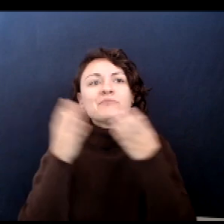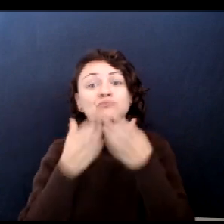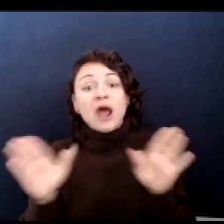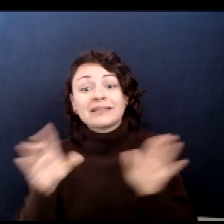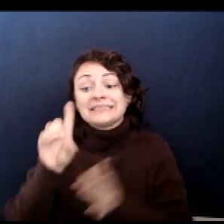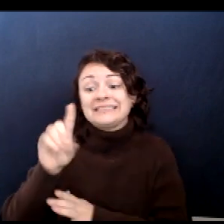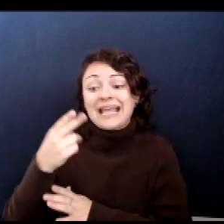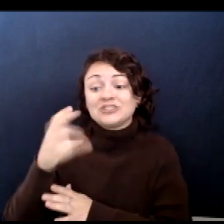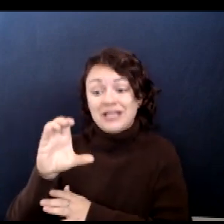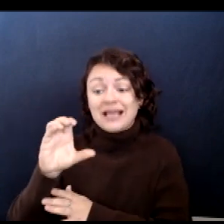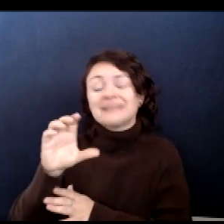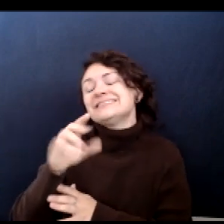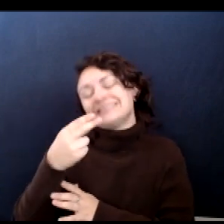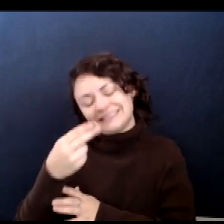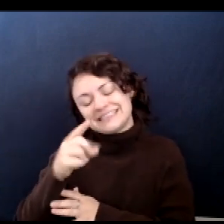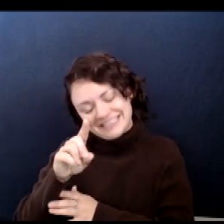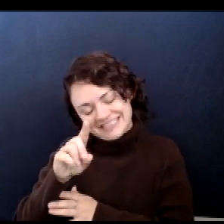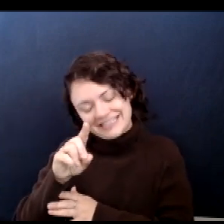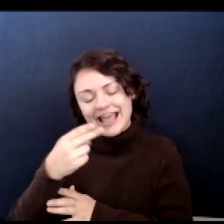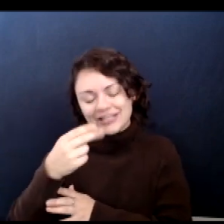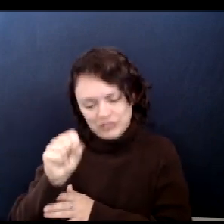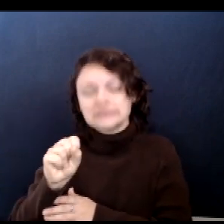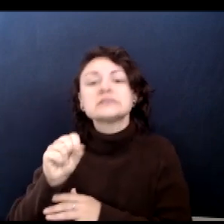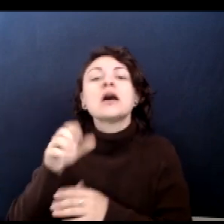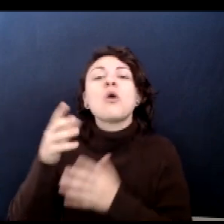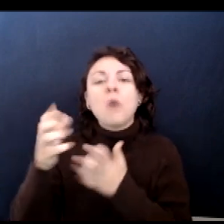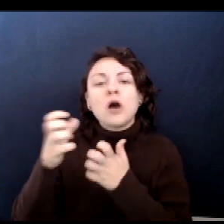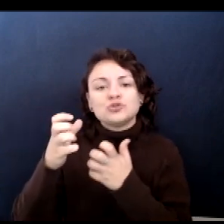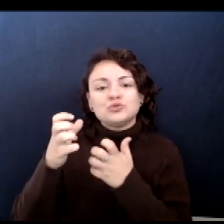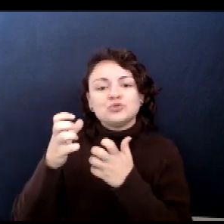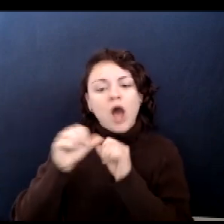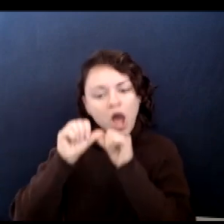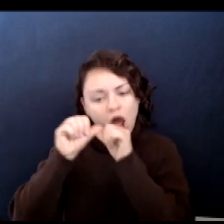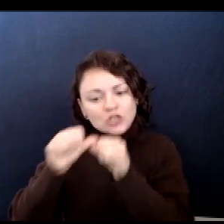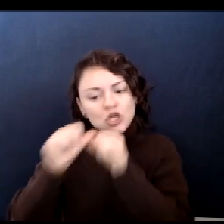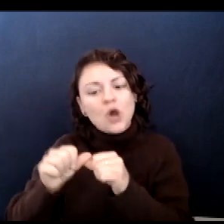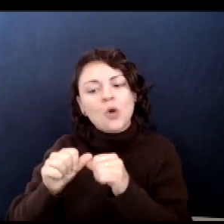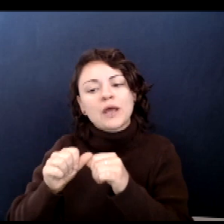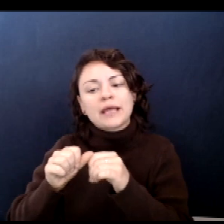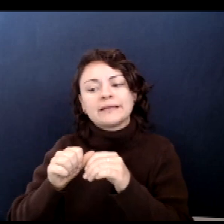is then to champion ongoing measurement, to monitor disparities over time,